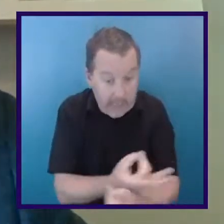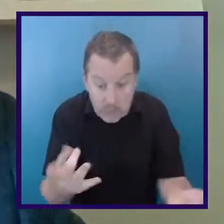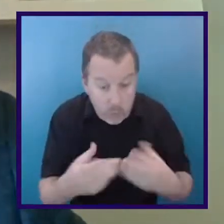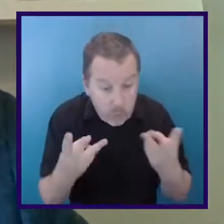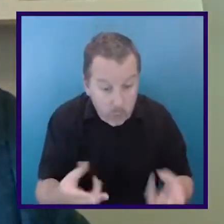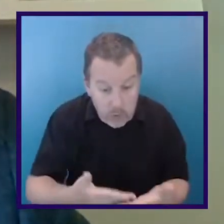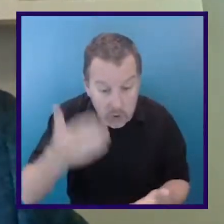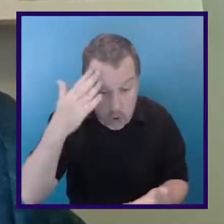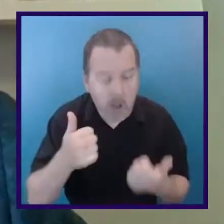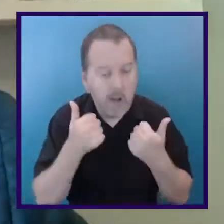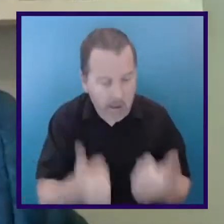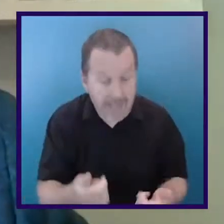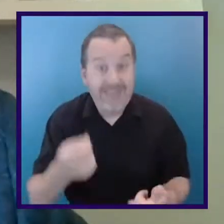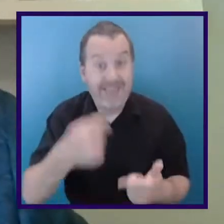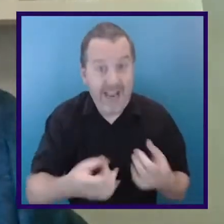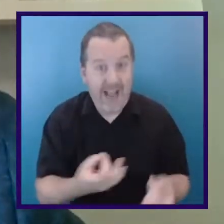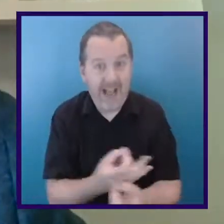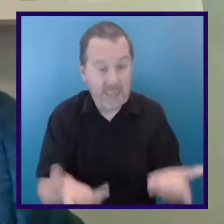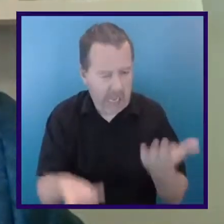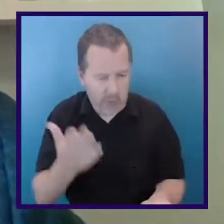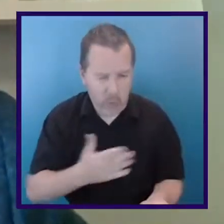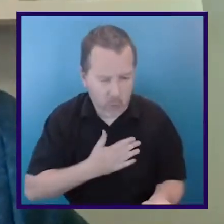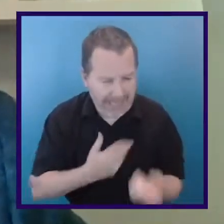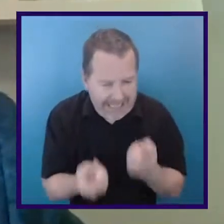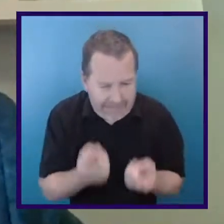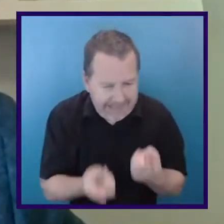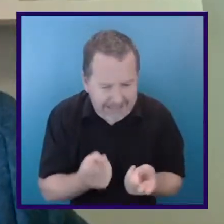the pupils what they want to learn, and then ask them how they want to be assessed, and